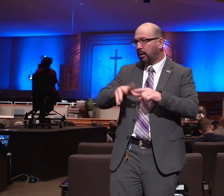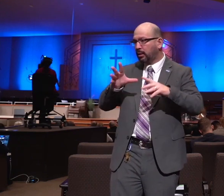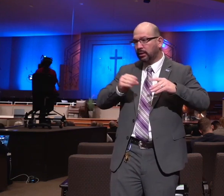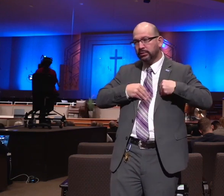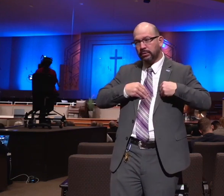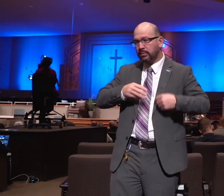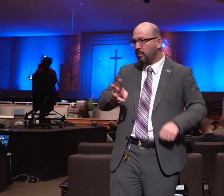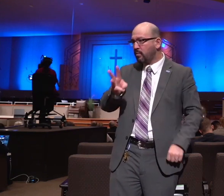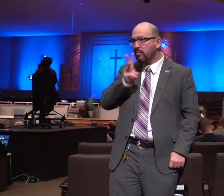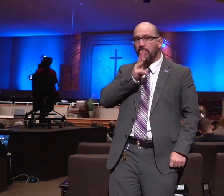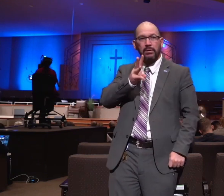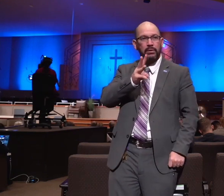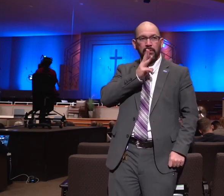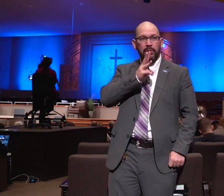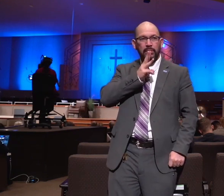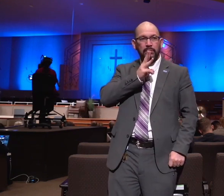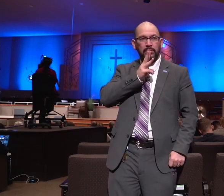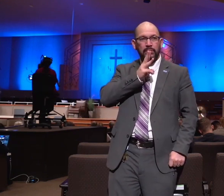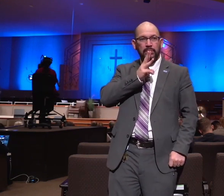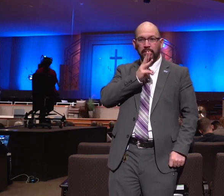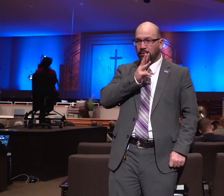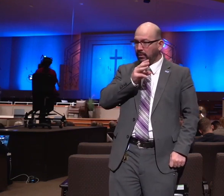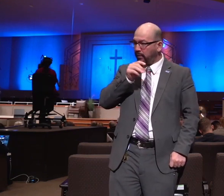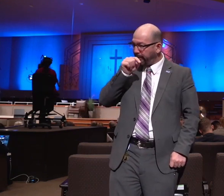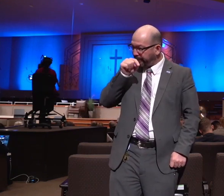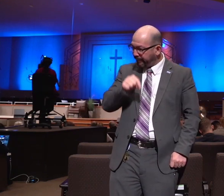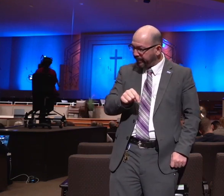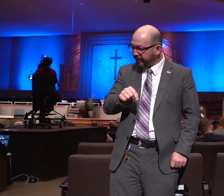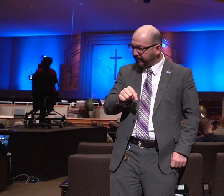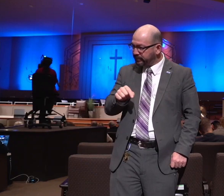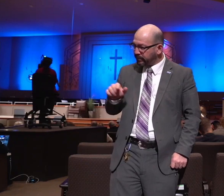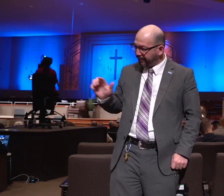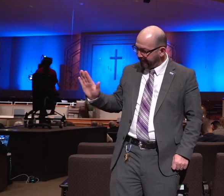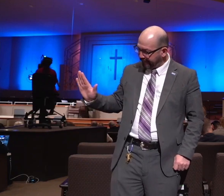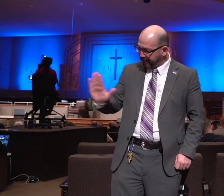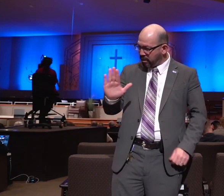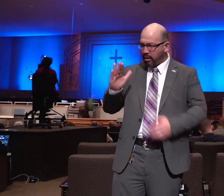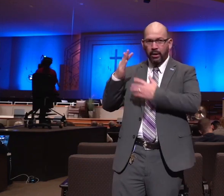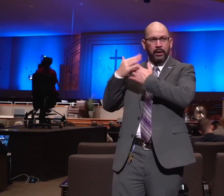should do this